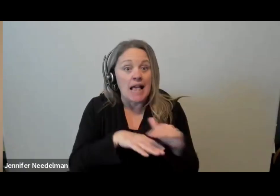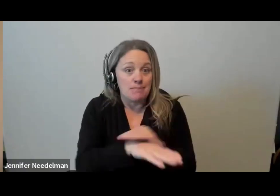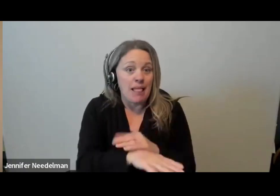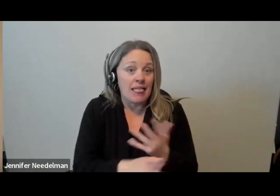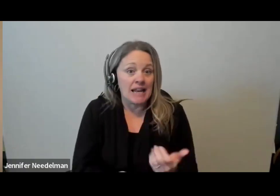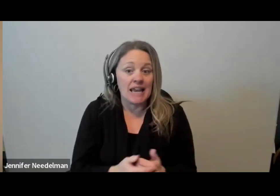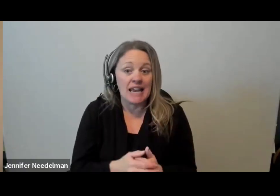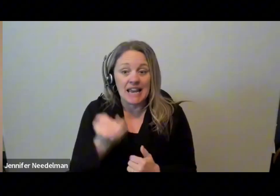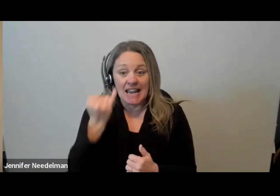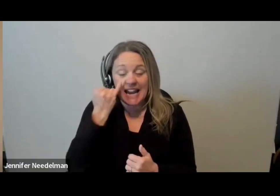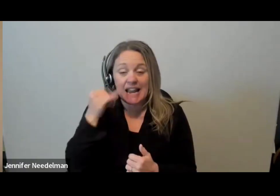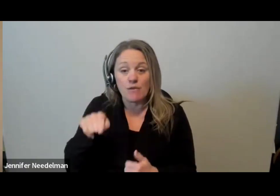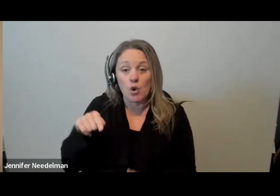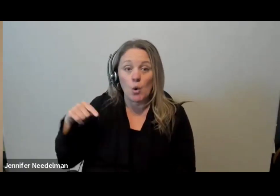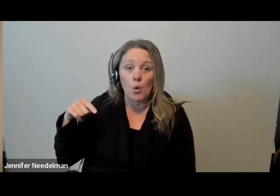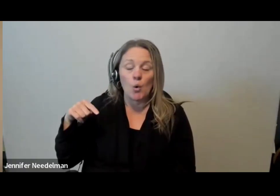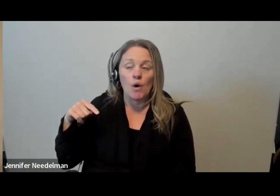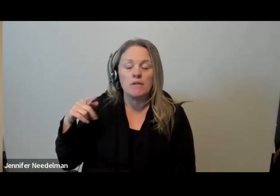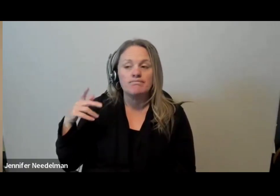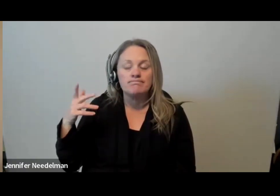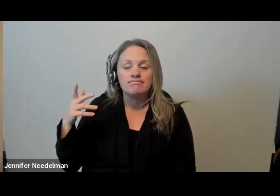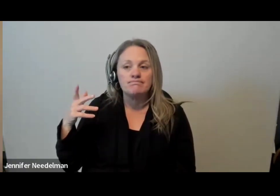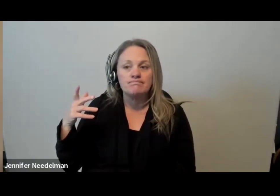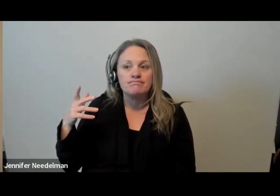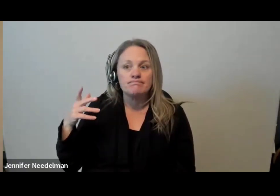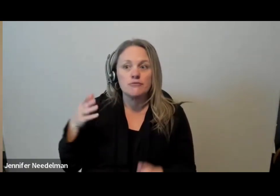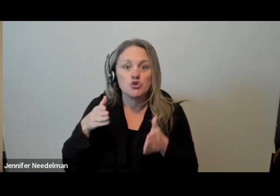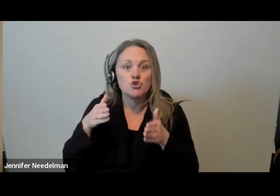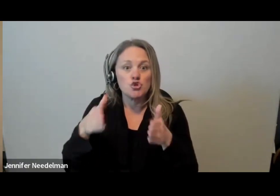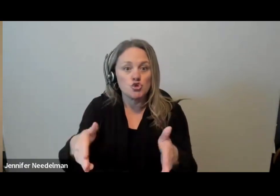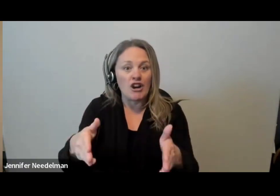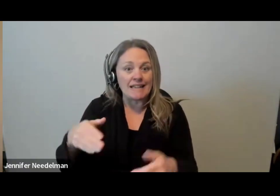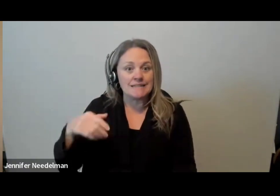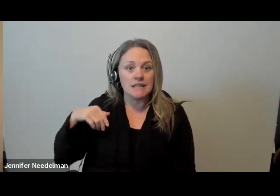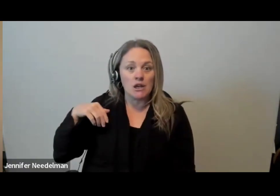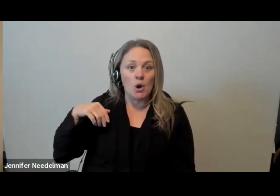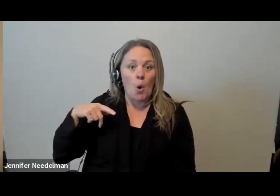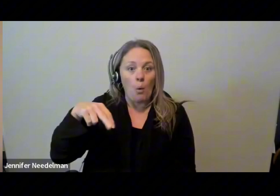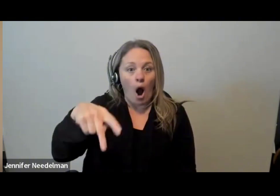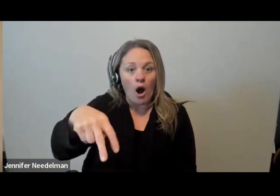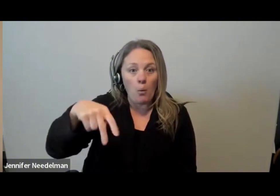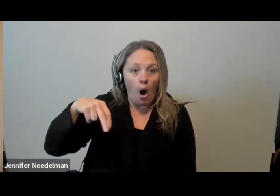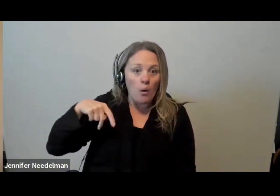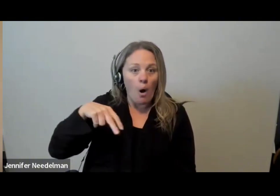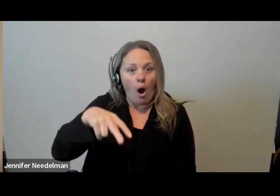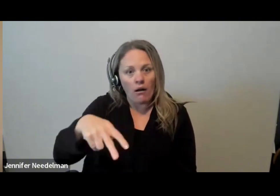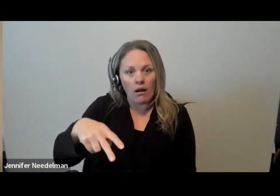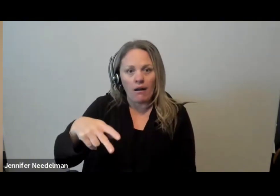if you've walked up and down streets and there's like a little indentation that's called a curb cut.